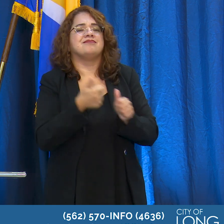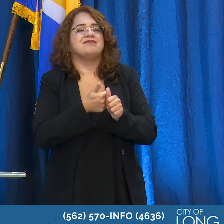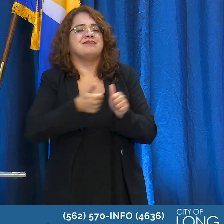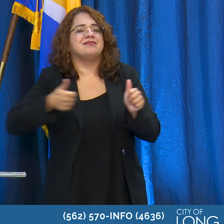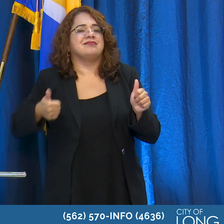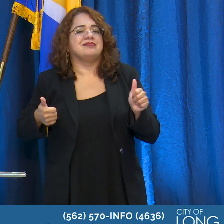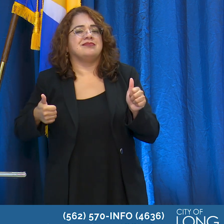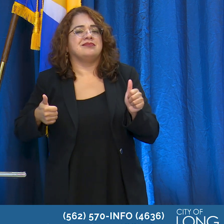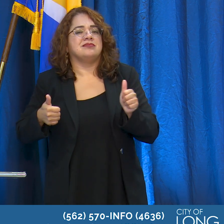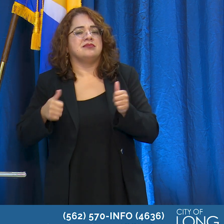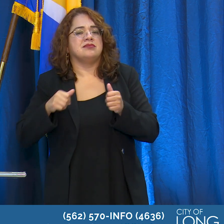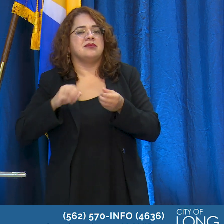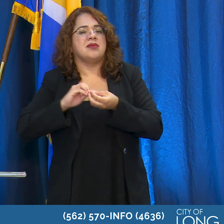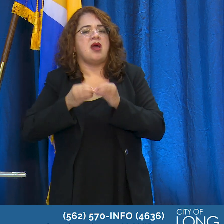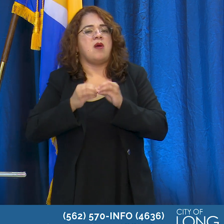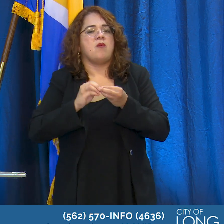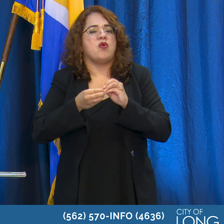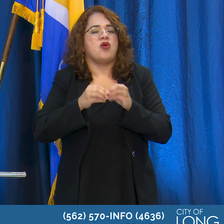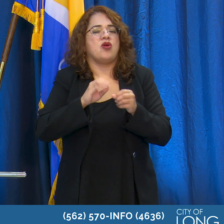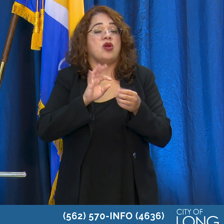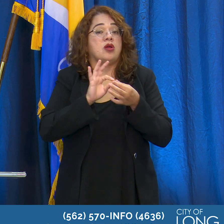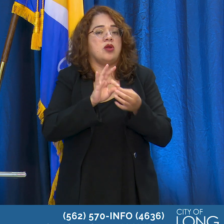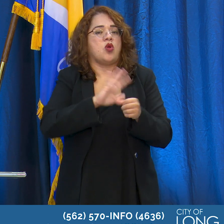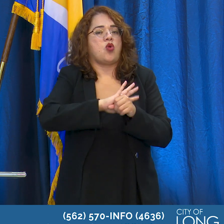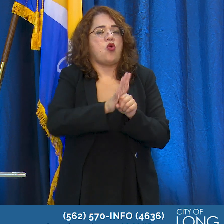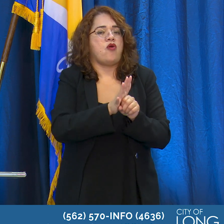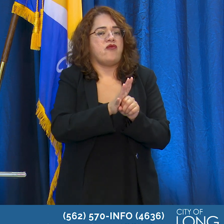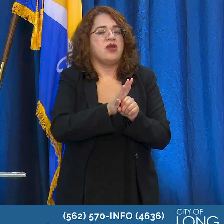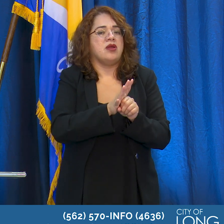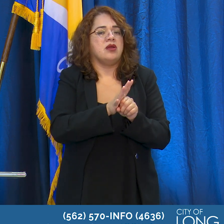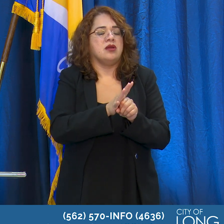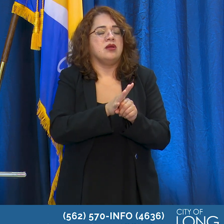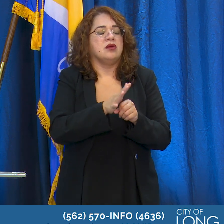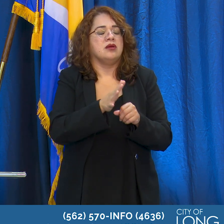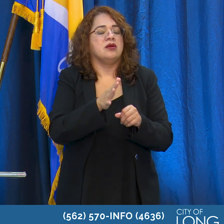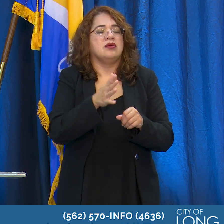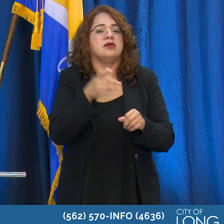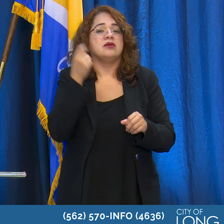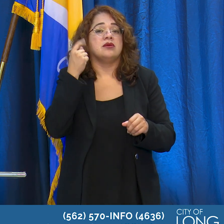look at COVID. So you know for someone to be in the hospital it usually takes, you know, it usually takes time for